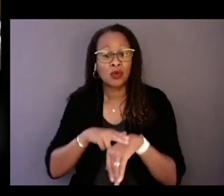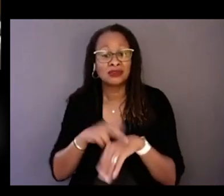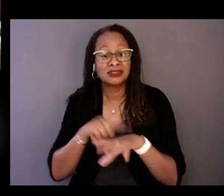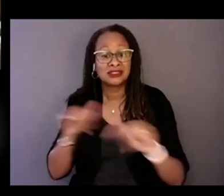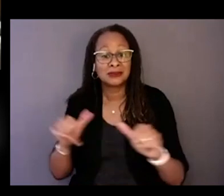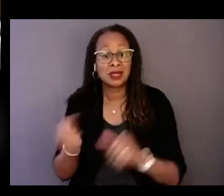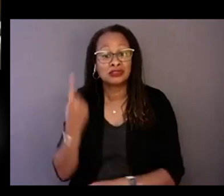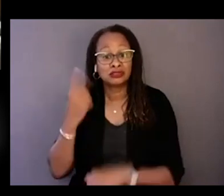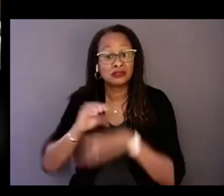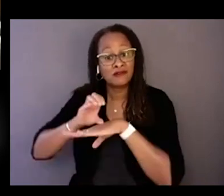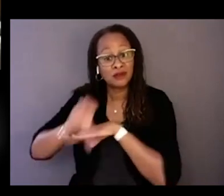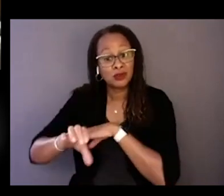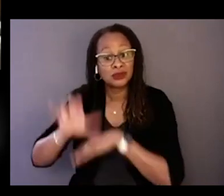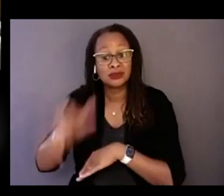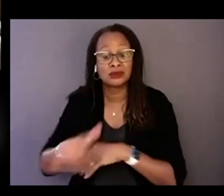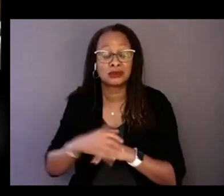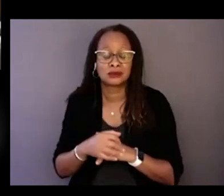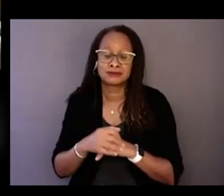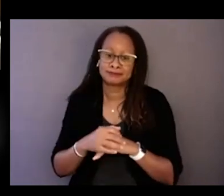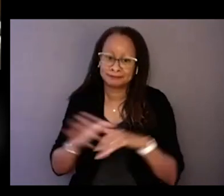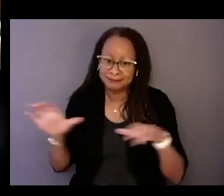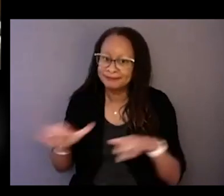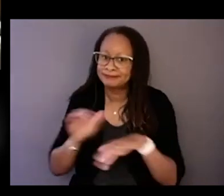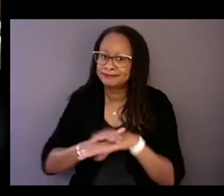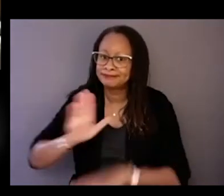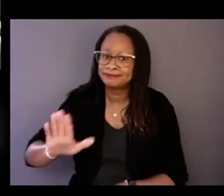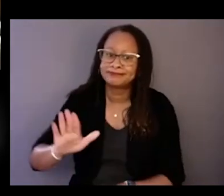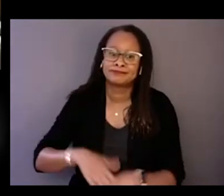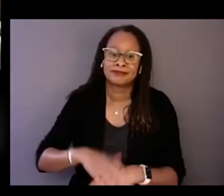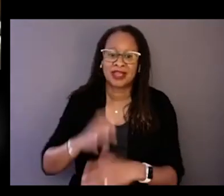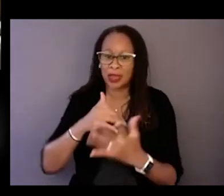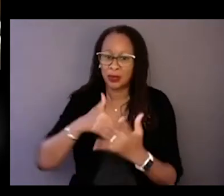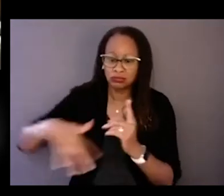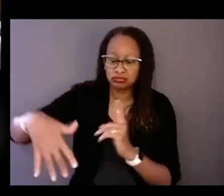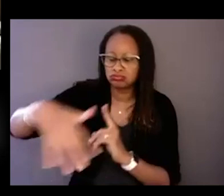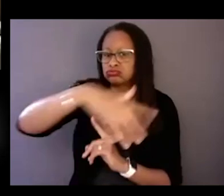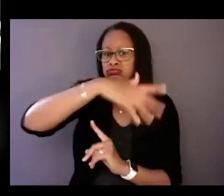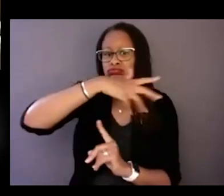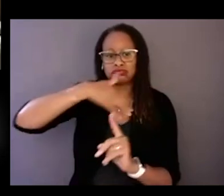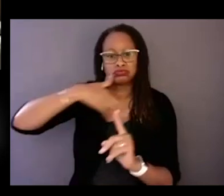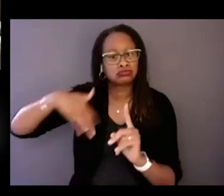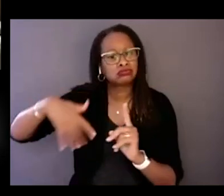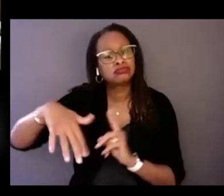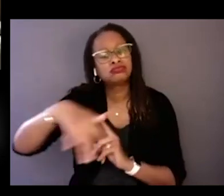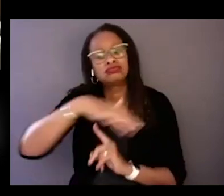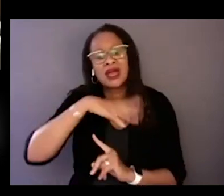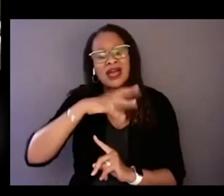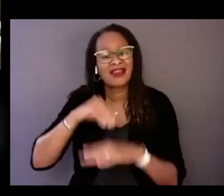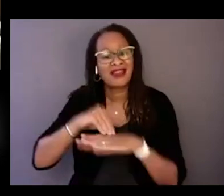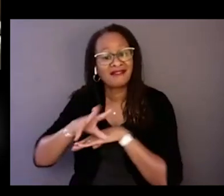that acted on her, that were swirling around her, that certainly influenced her